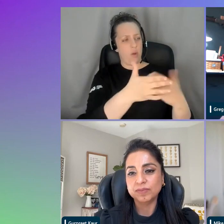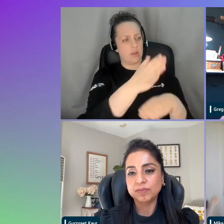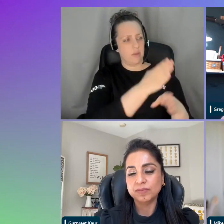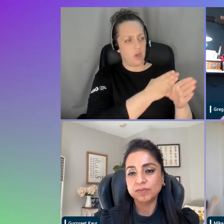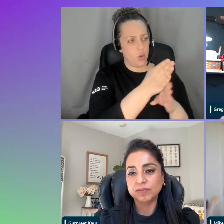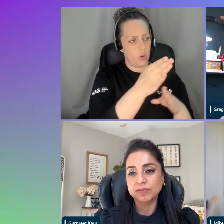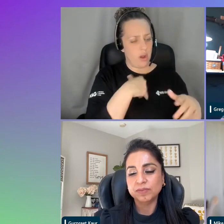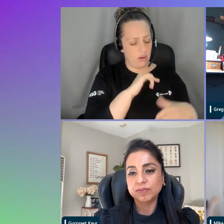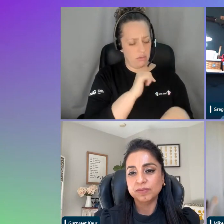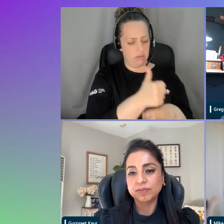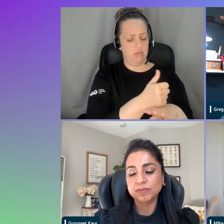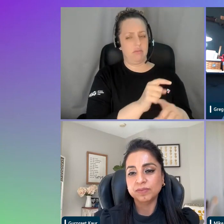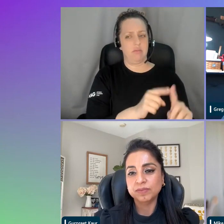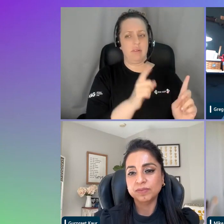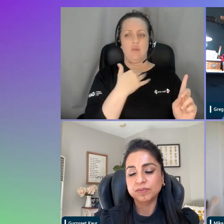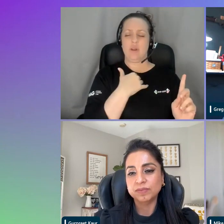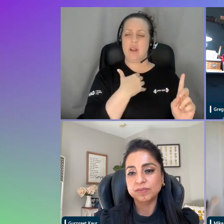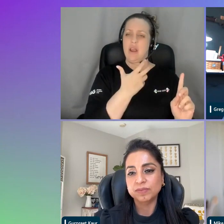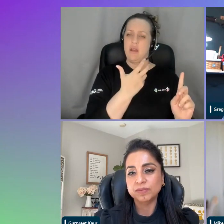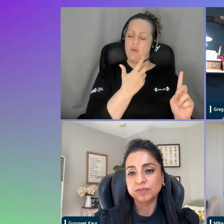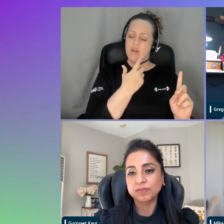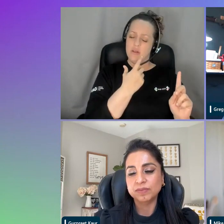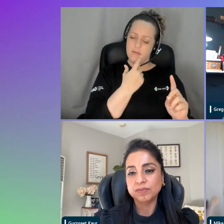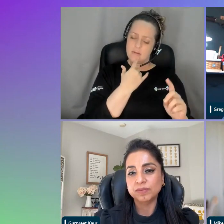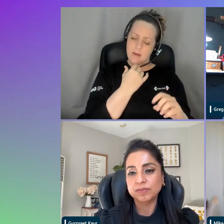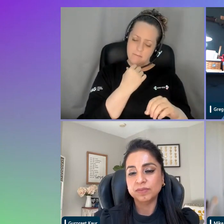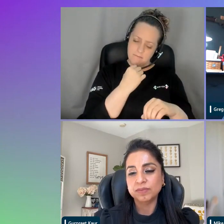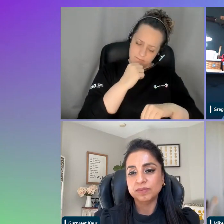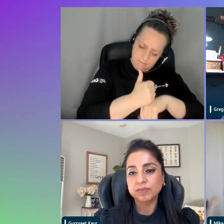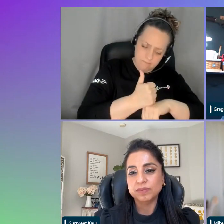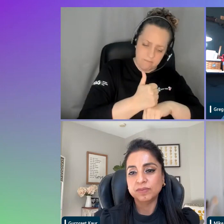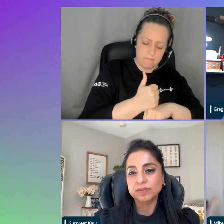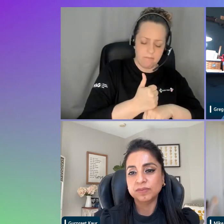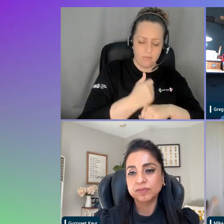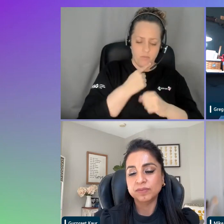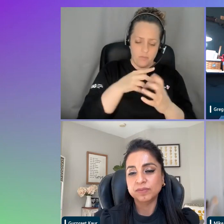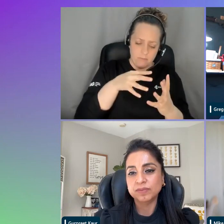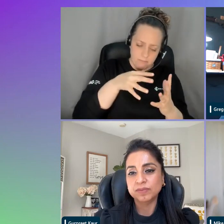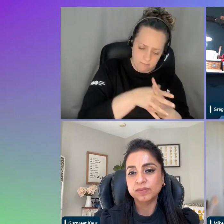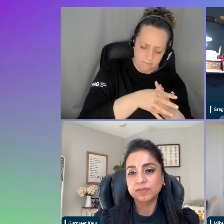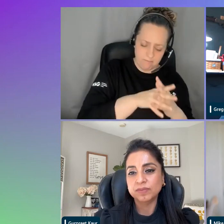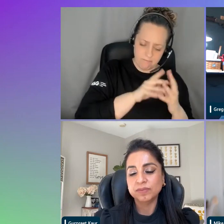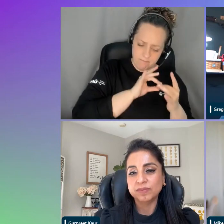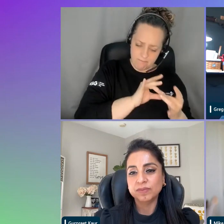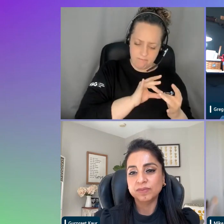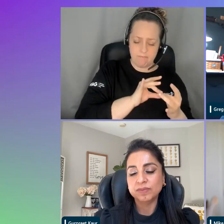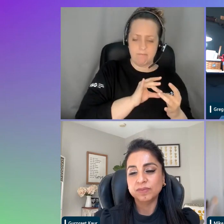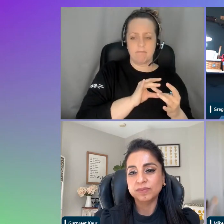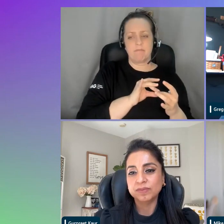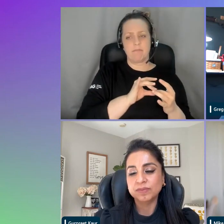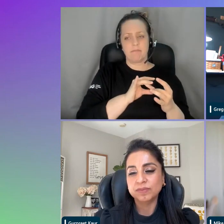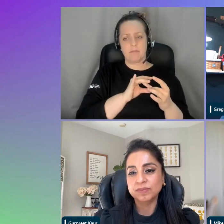my life go what do I want to do with the rest of my career? Um, it really gives me something concrete to do. So it doesn't surprise me at all that you guys, uh, describe your teams as